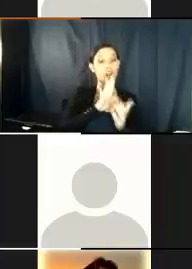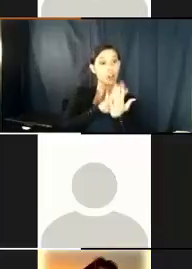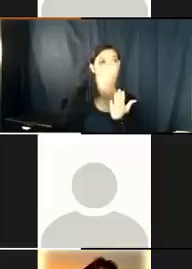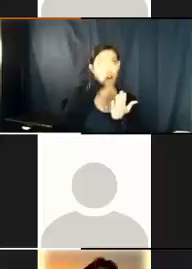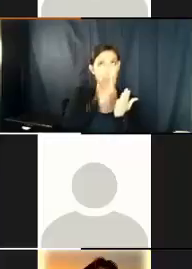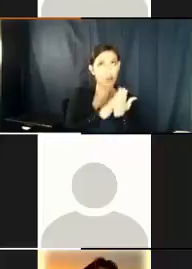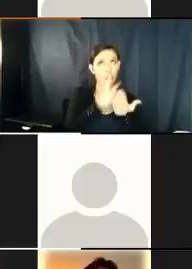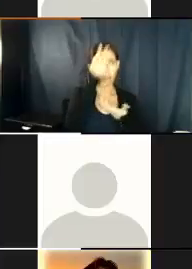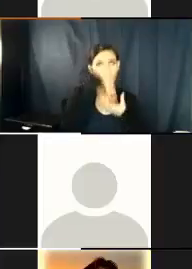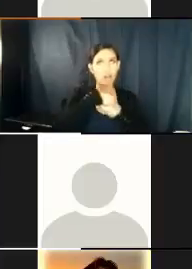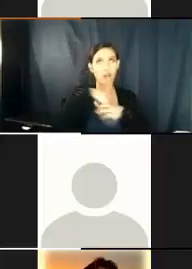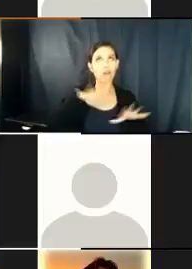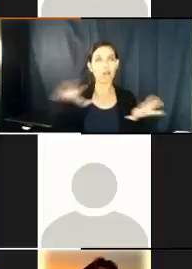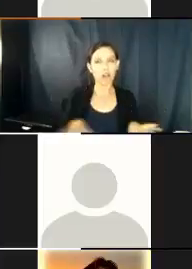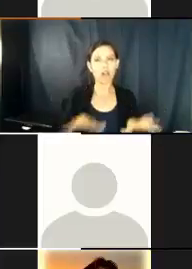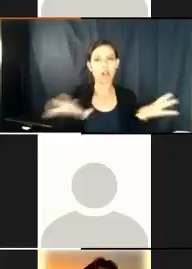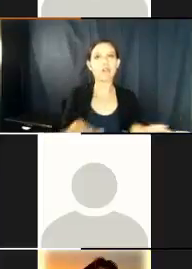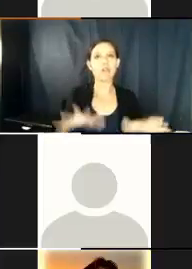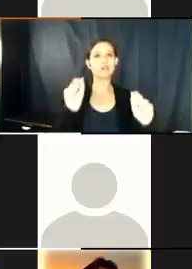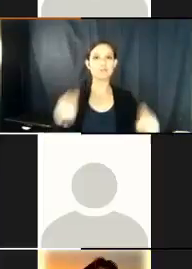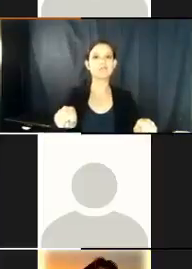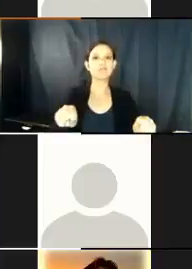they move forward into the practical things of life.